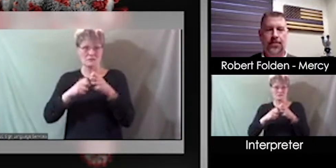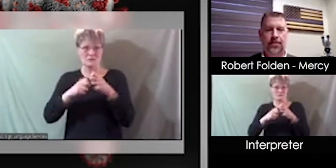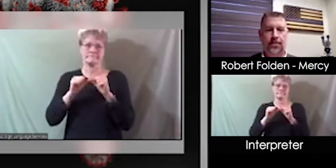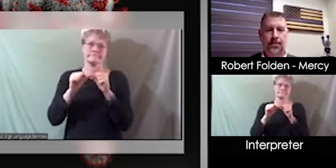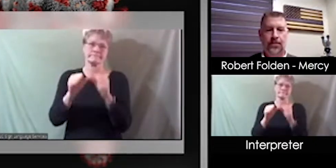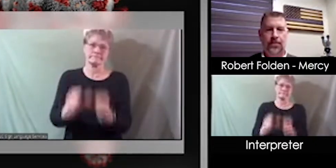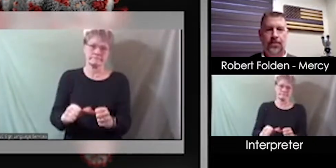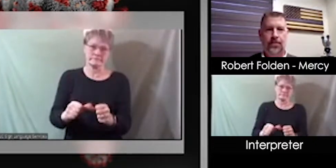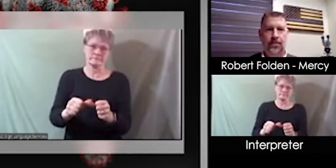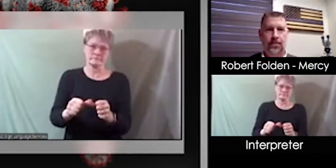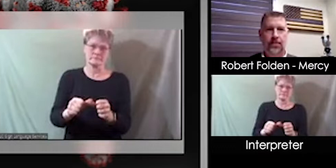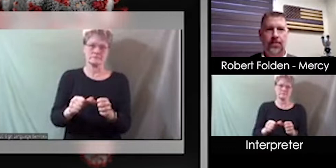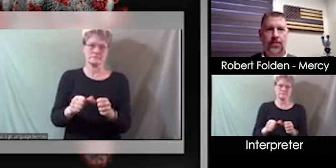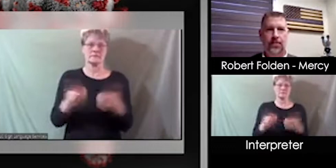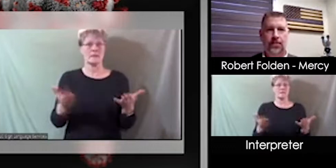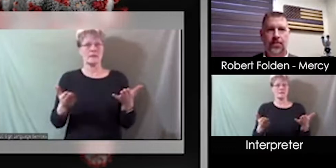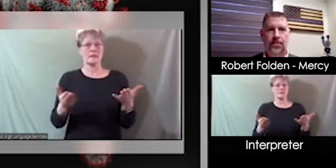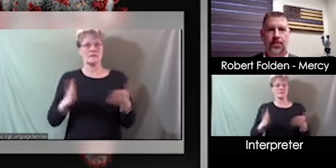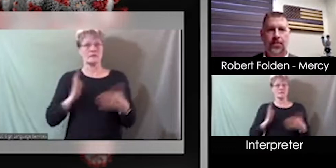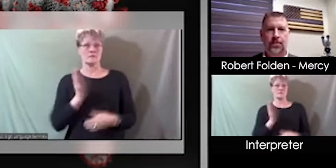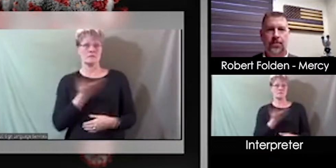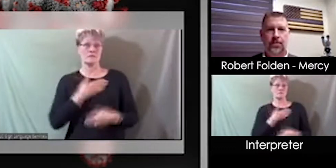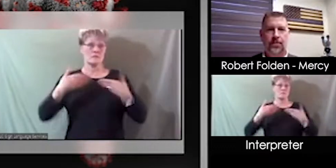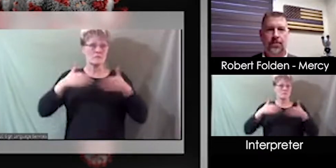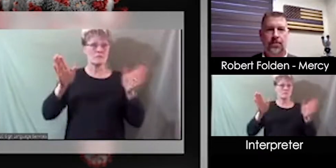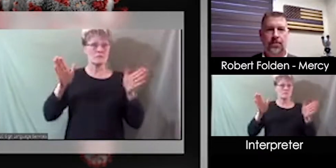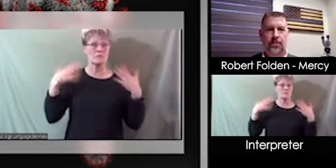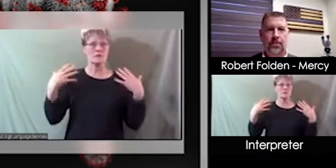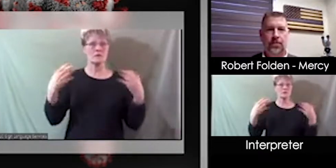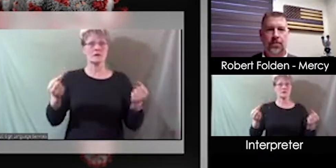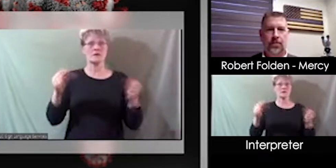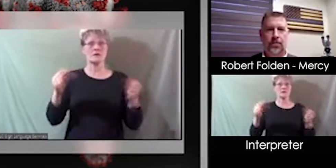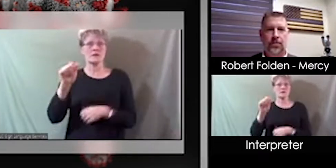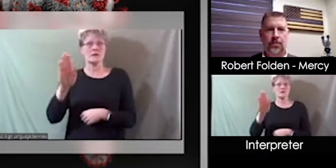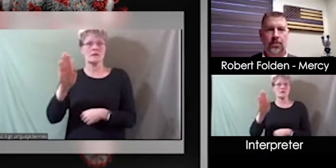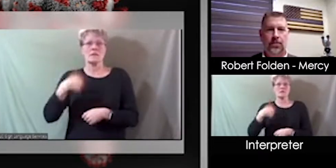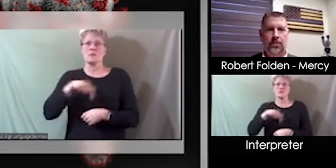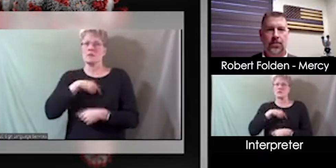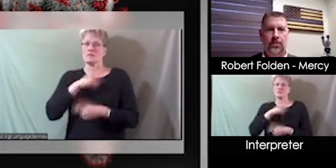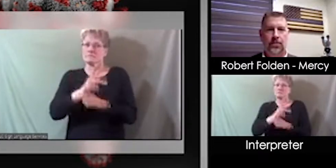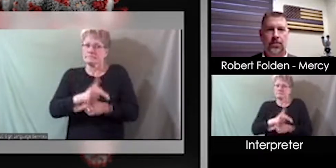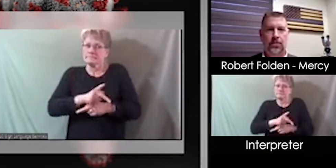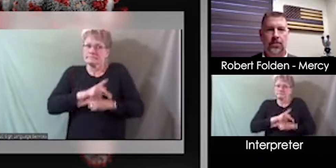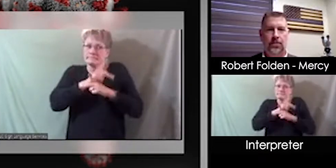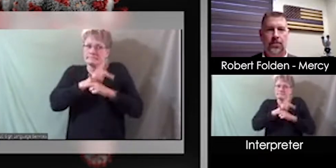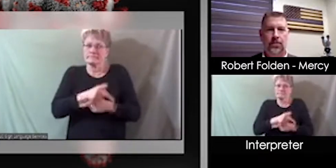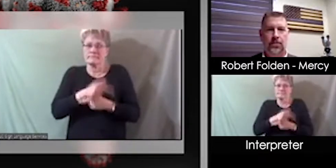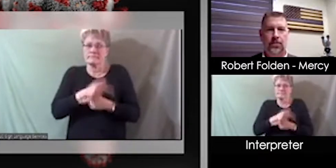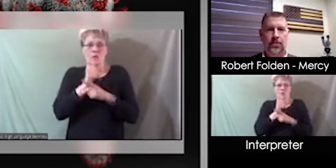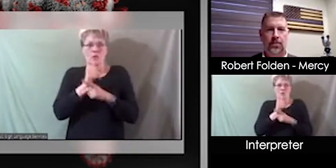our Public Health Lab, we are being very, very careful about who we're testing now because there are certain